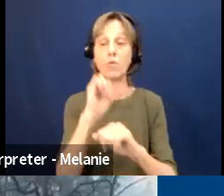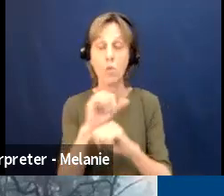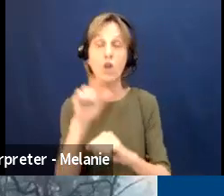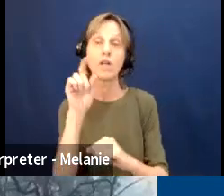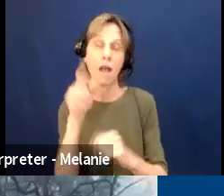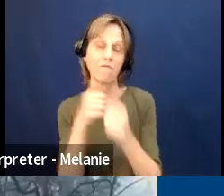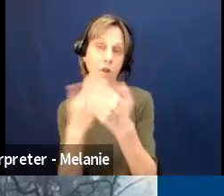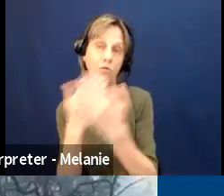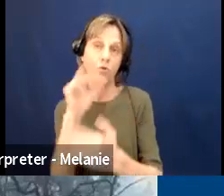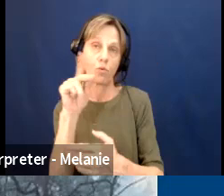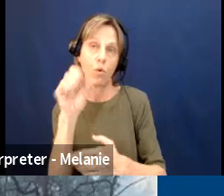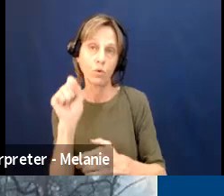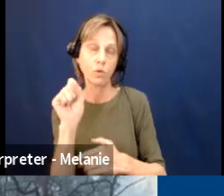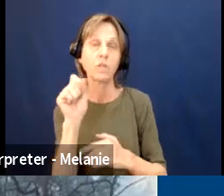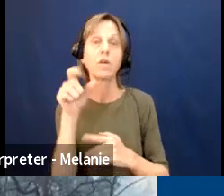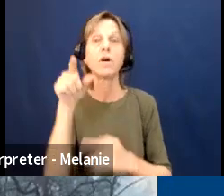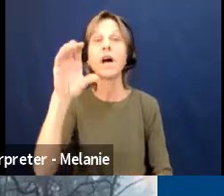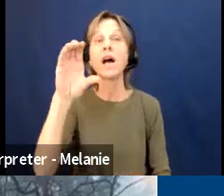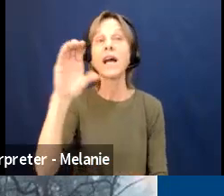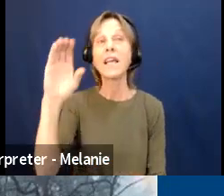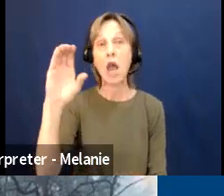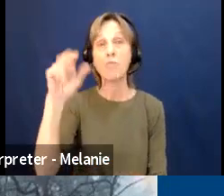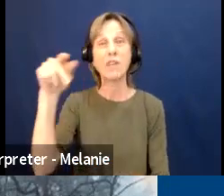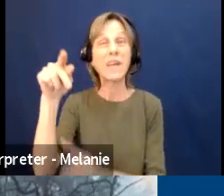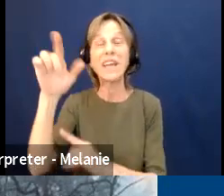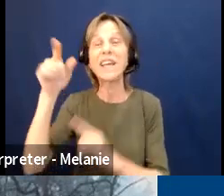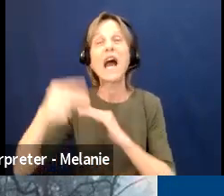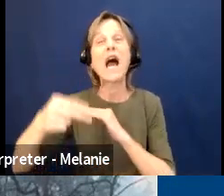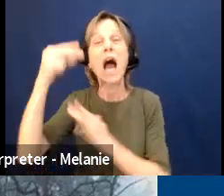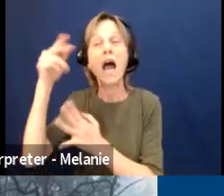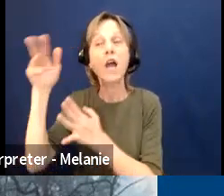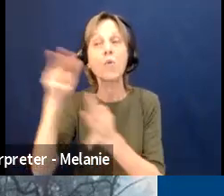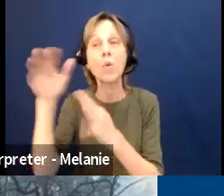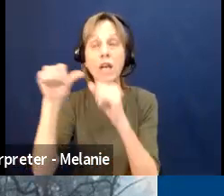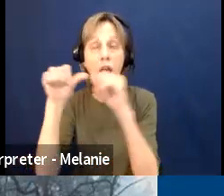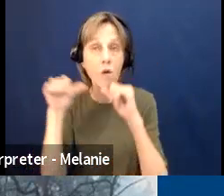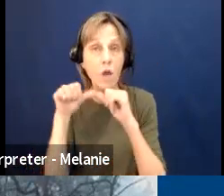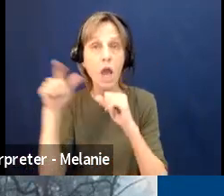that whole area is a high wind area there are no prescriptive rules in the building code to build